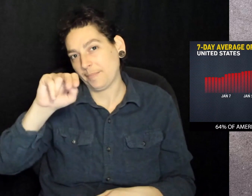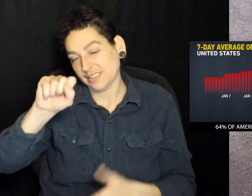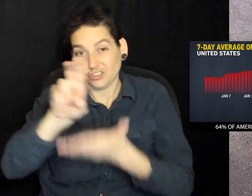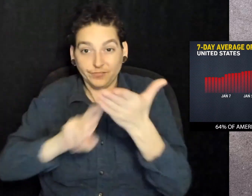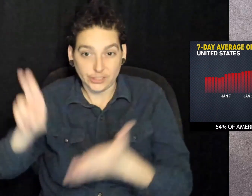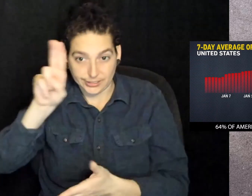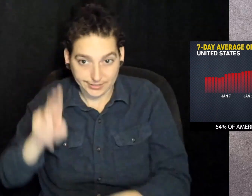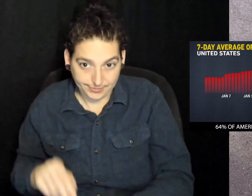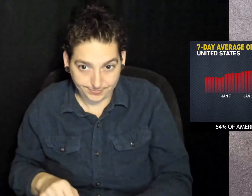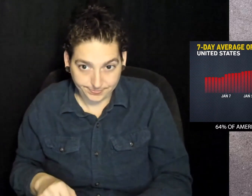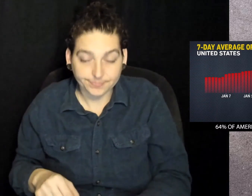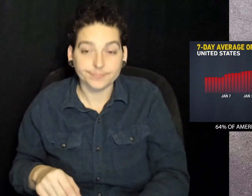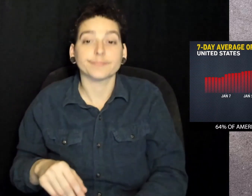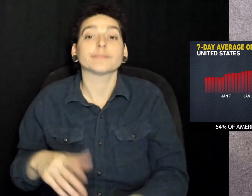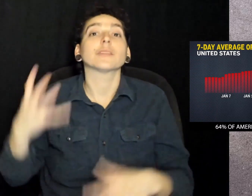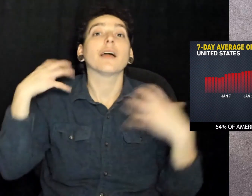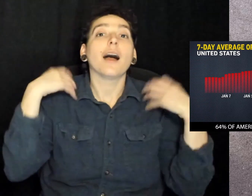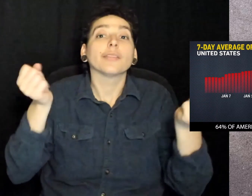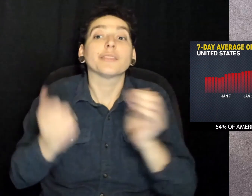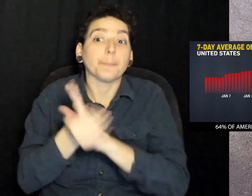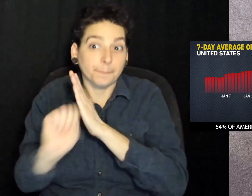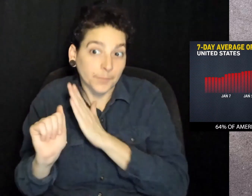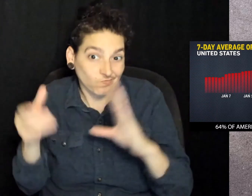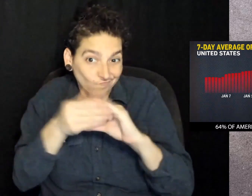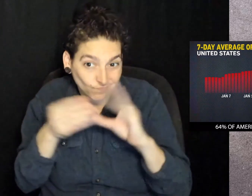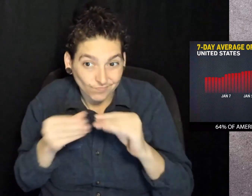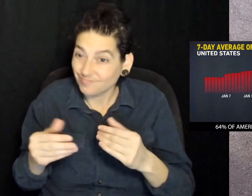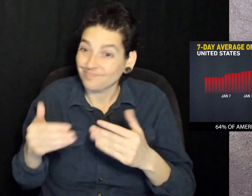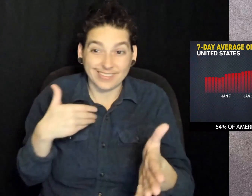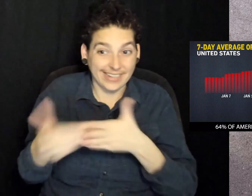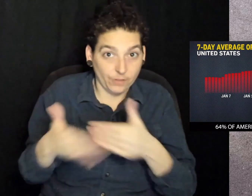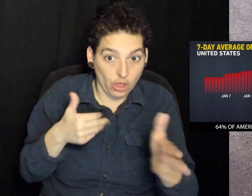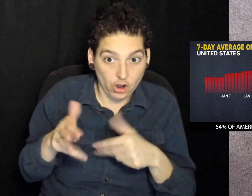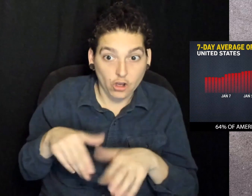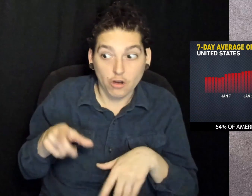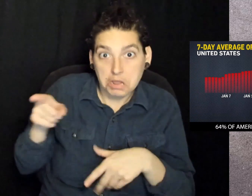2000 people are dying from Covid 19 every day on average according to John's Hopkins University